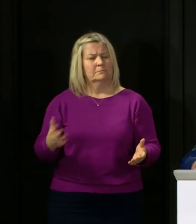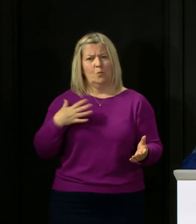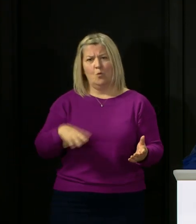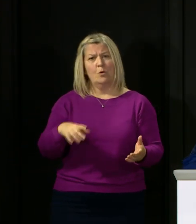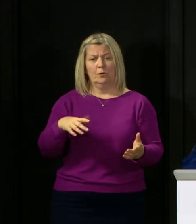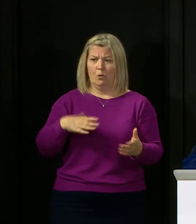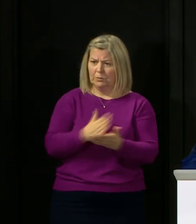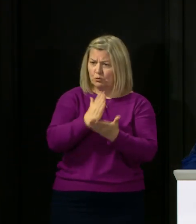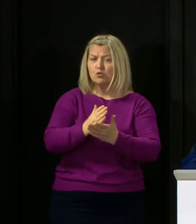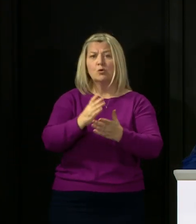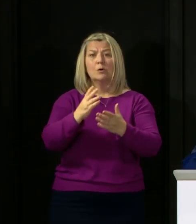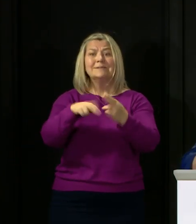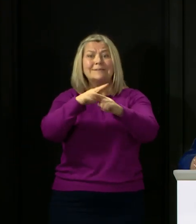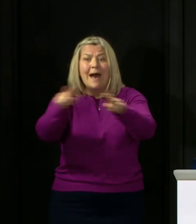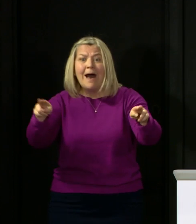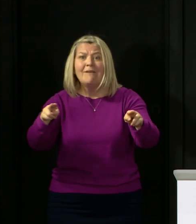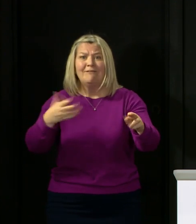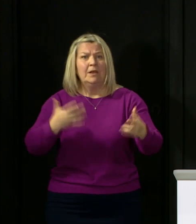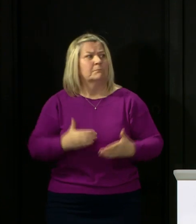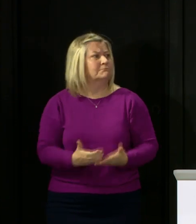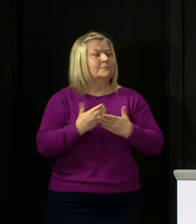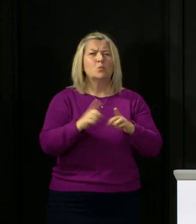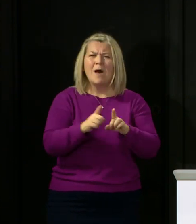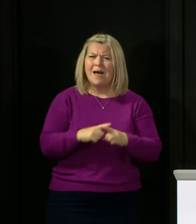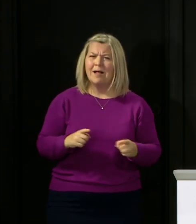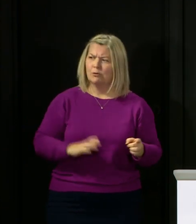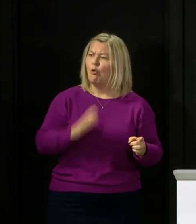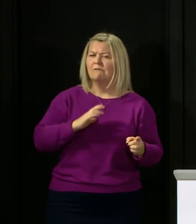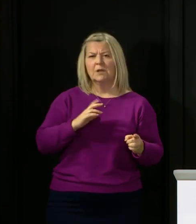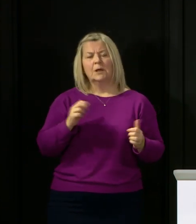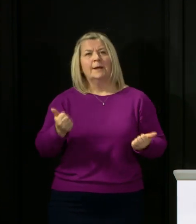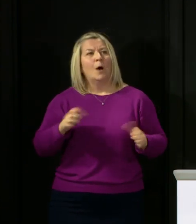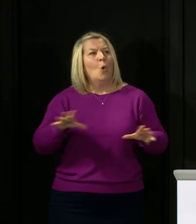be safe when they go back to work. And that is the kind of discussion and dialogue and